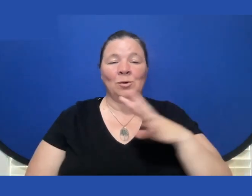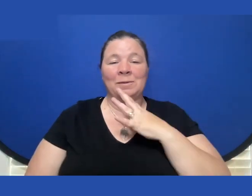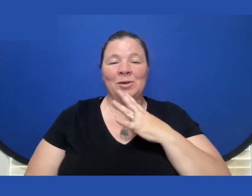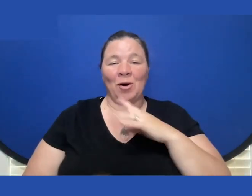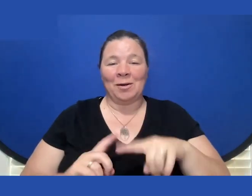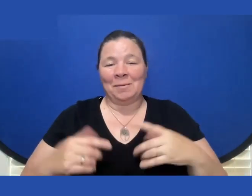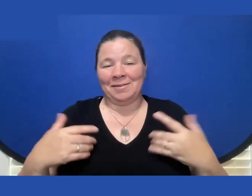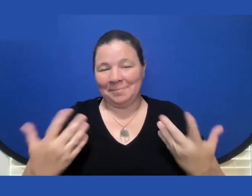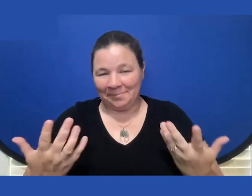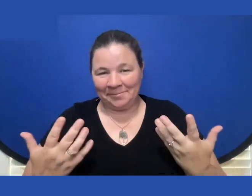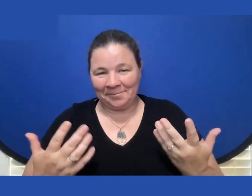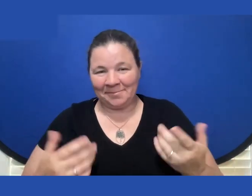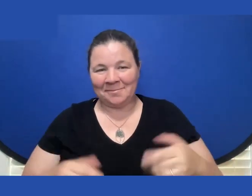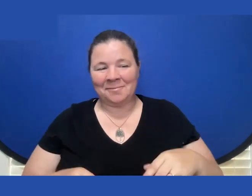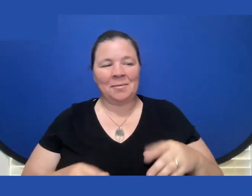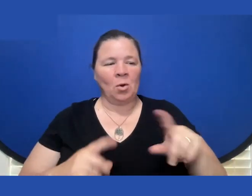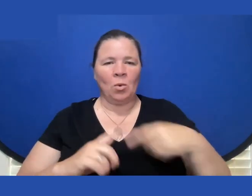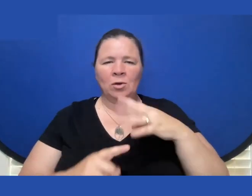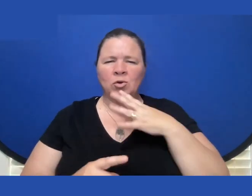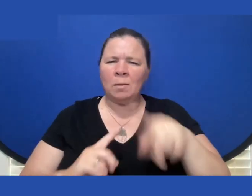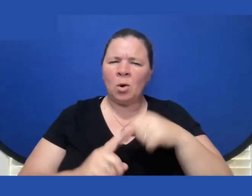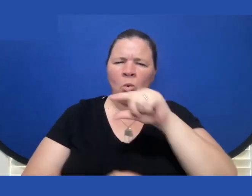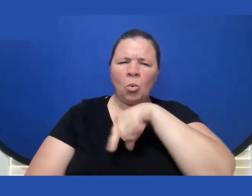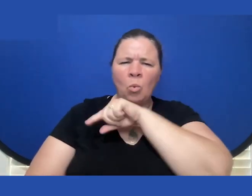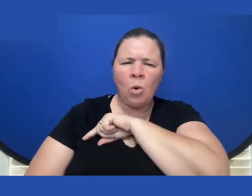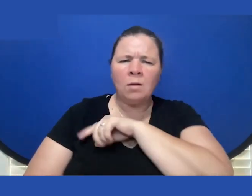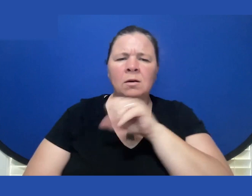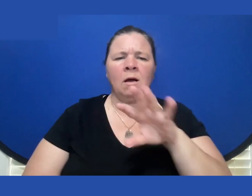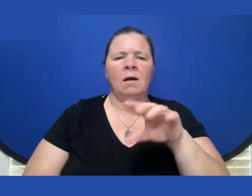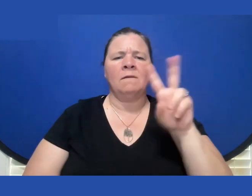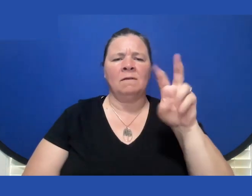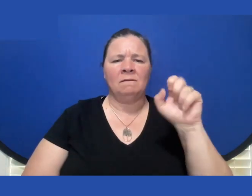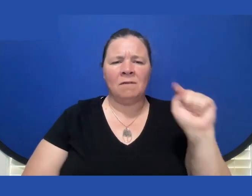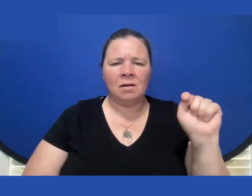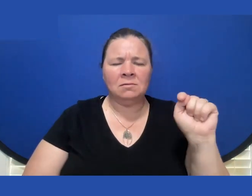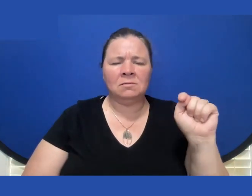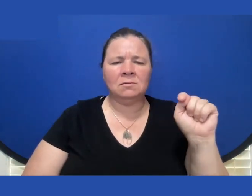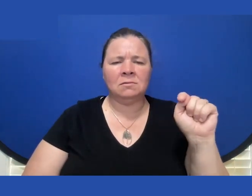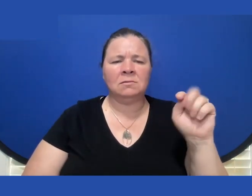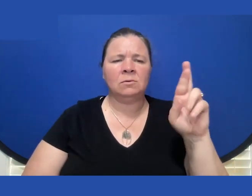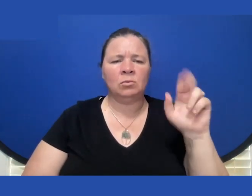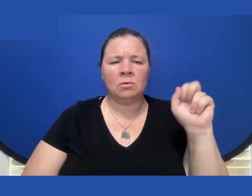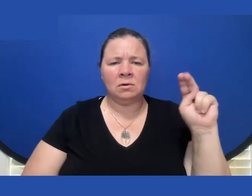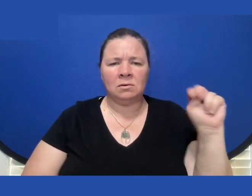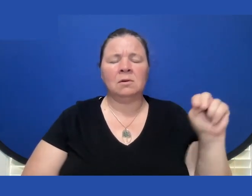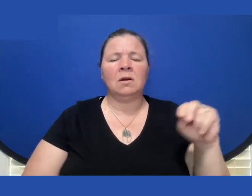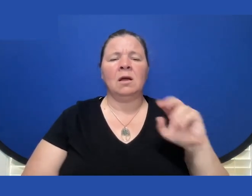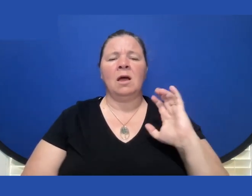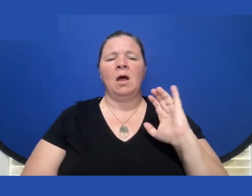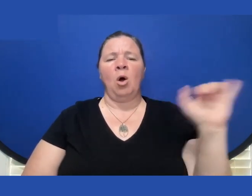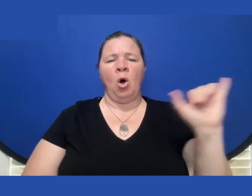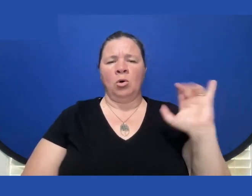but when you're talking about the qualities of Veterans, I love how much those also are qualities of folks with disabilities.